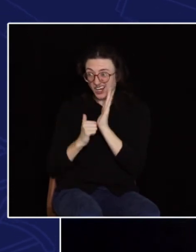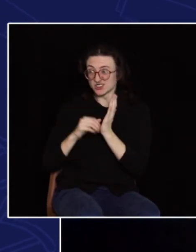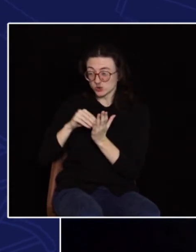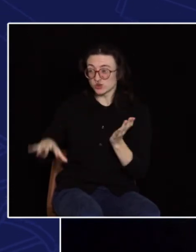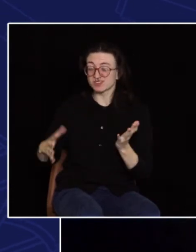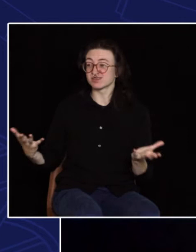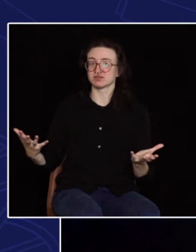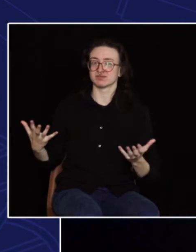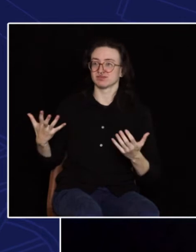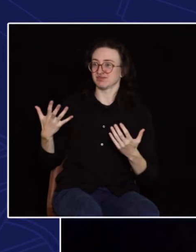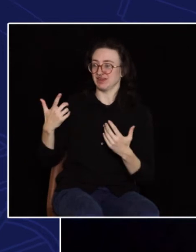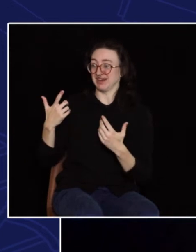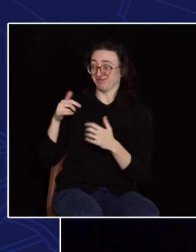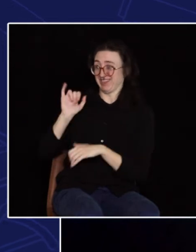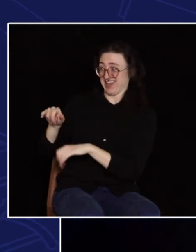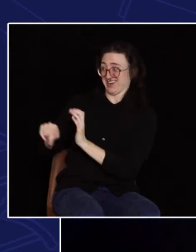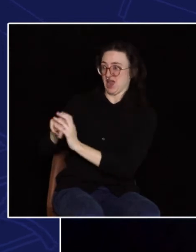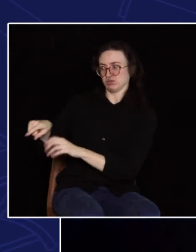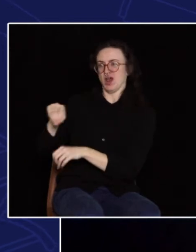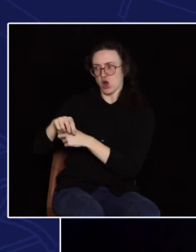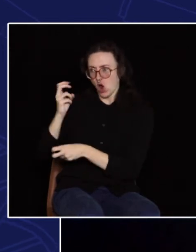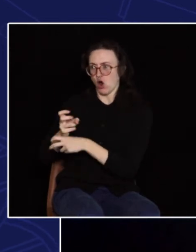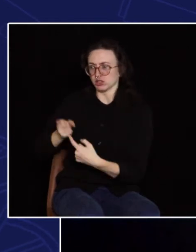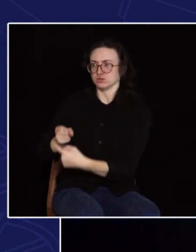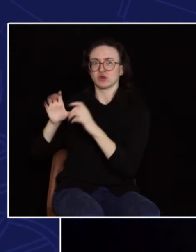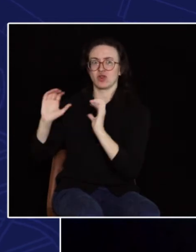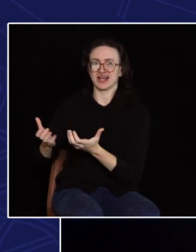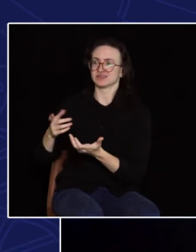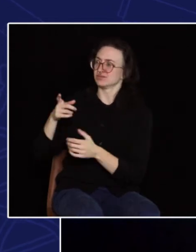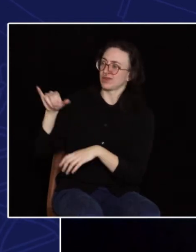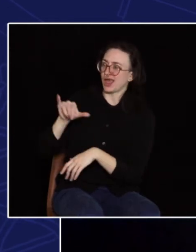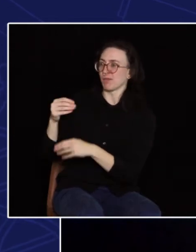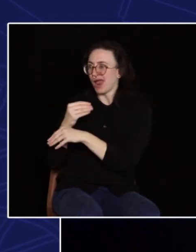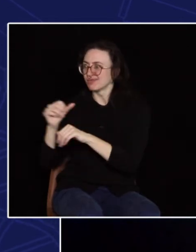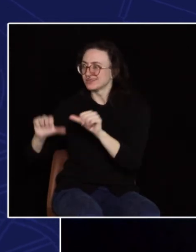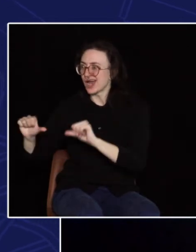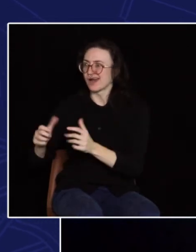and I was in the harder classes, particularly with math and science.